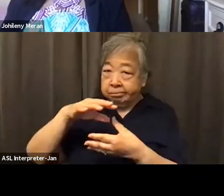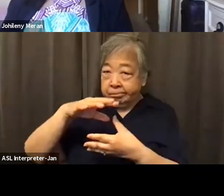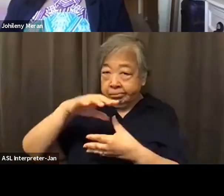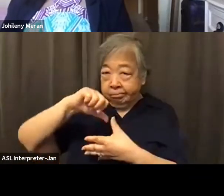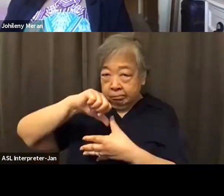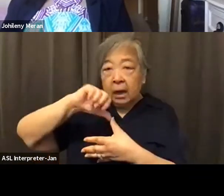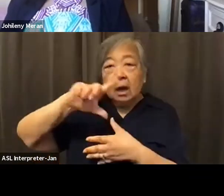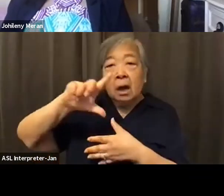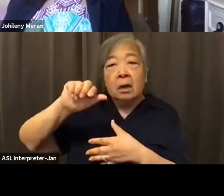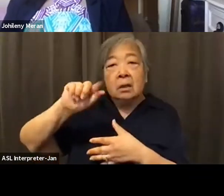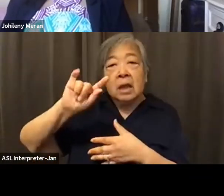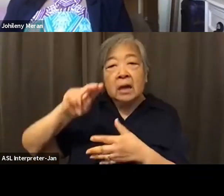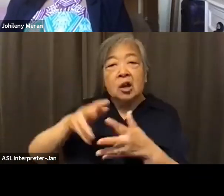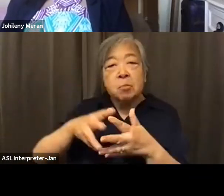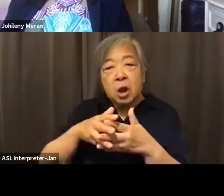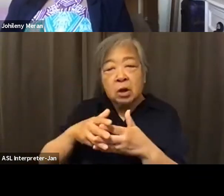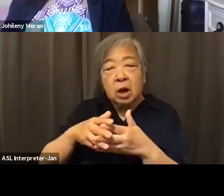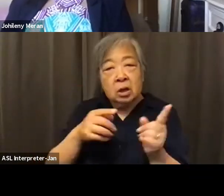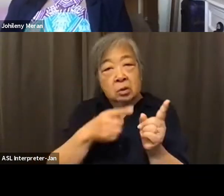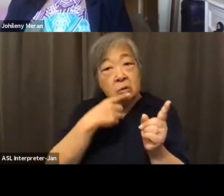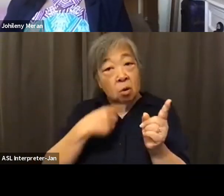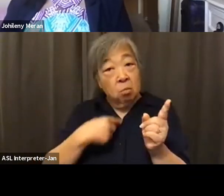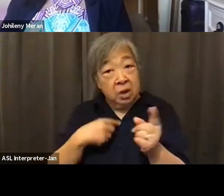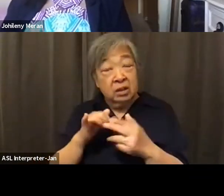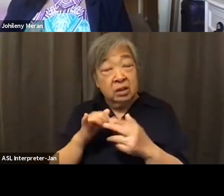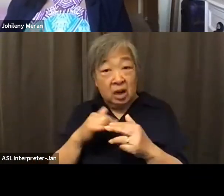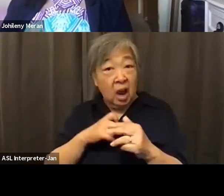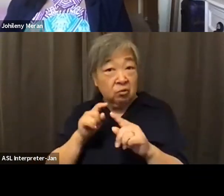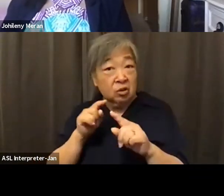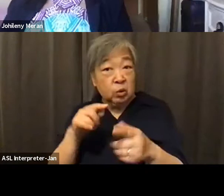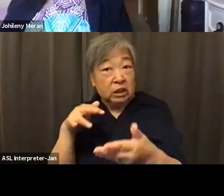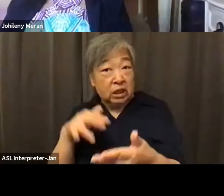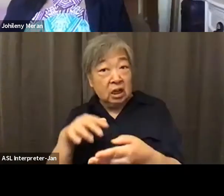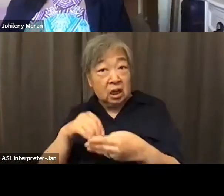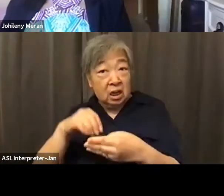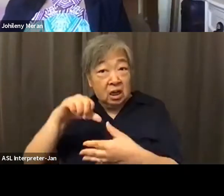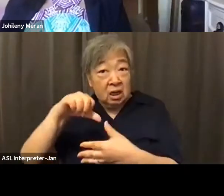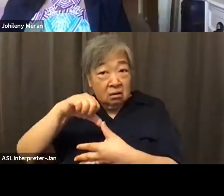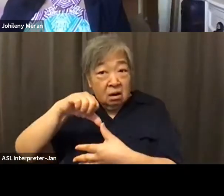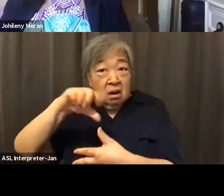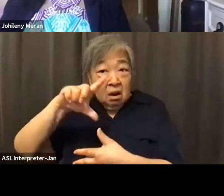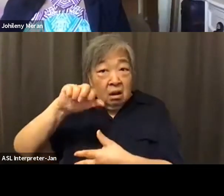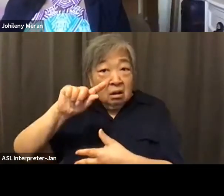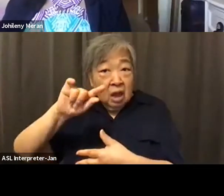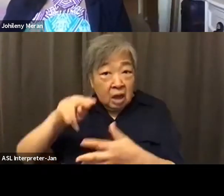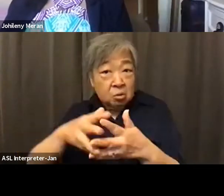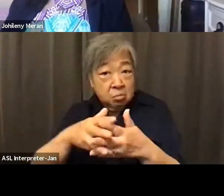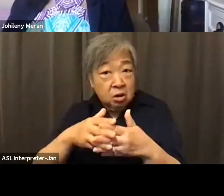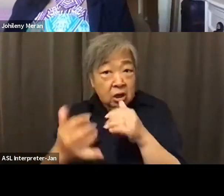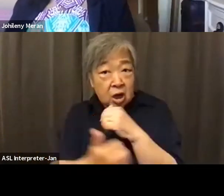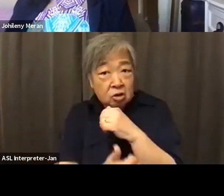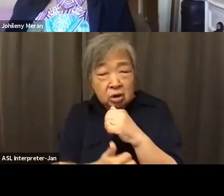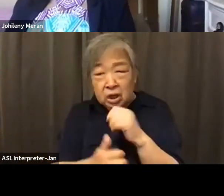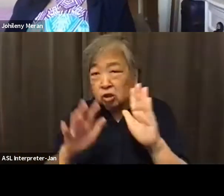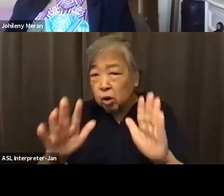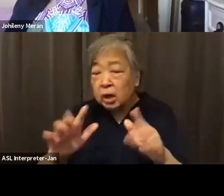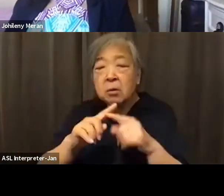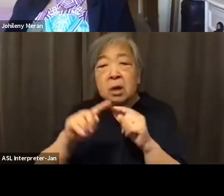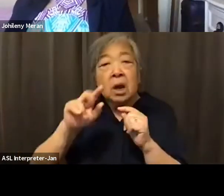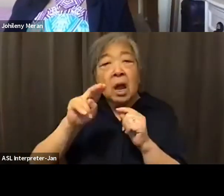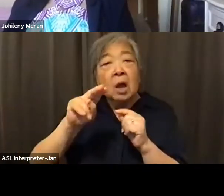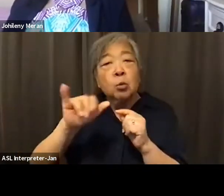told I would need to study abroad in a Latin American country which was great but NYU only has one site